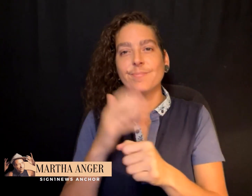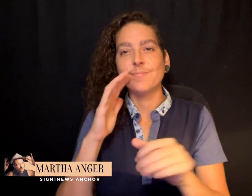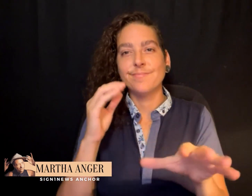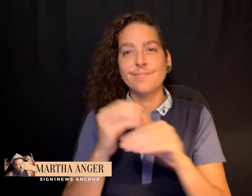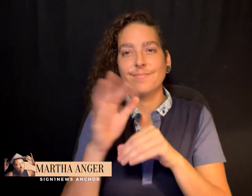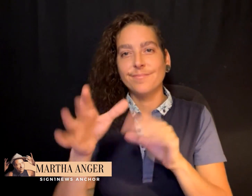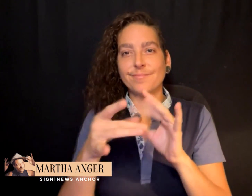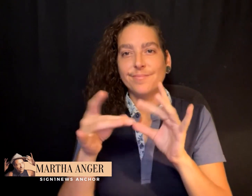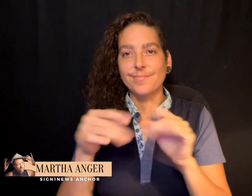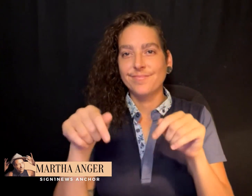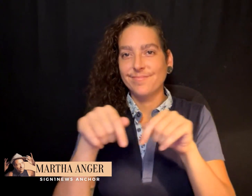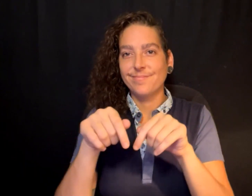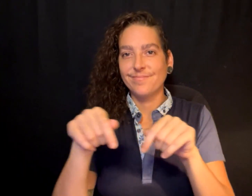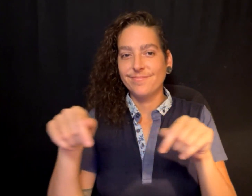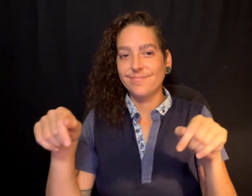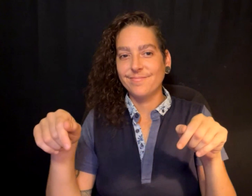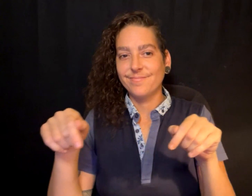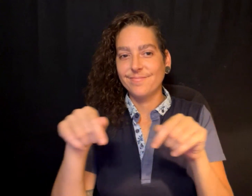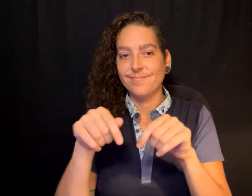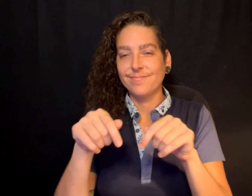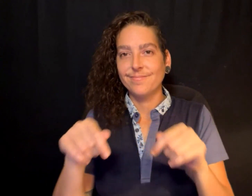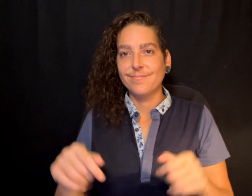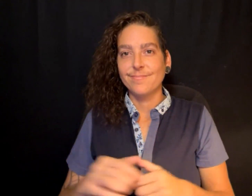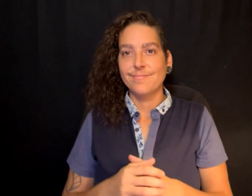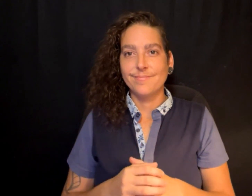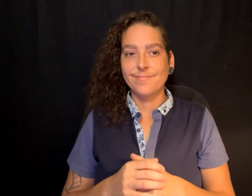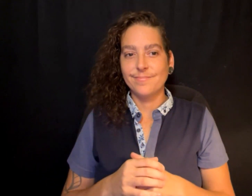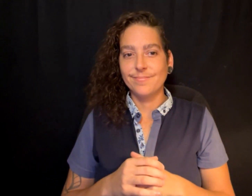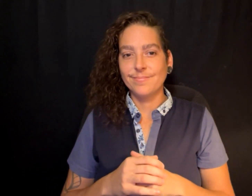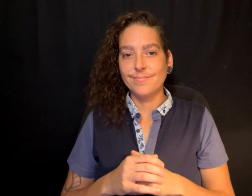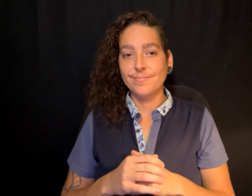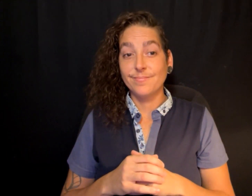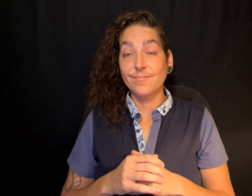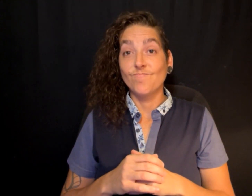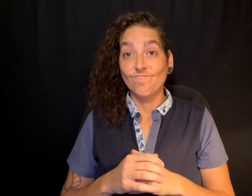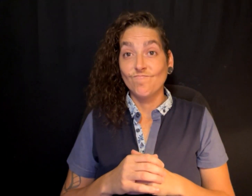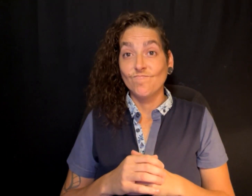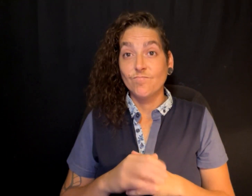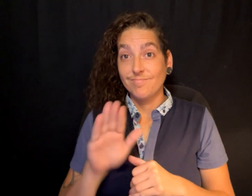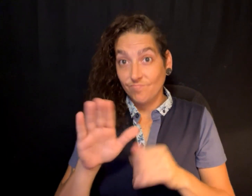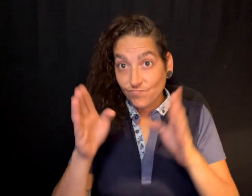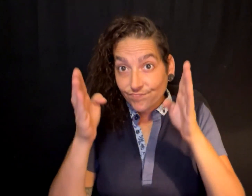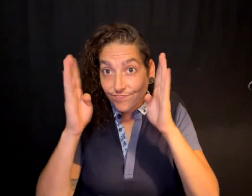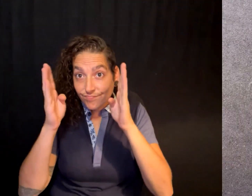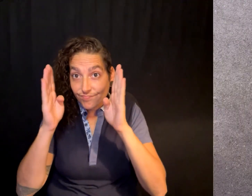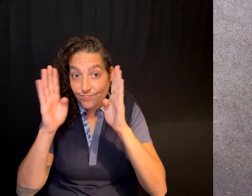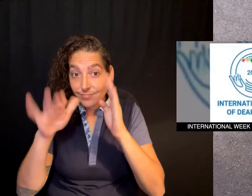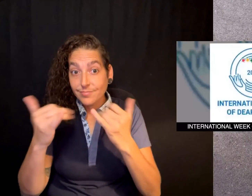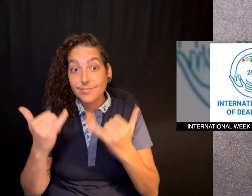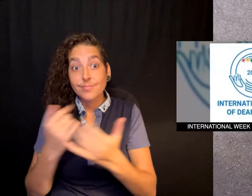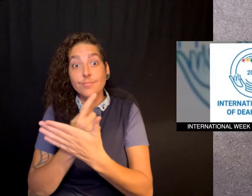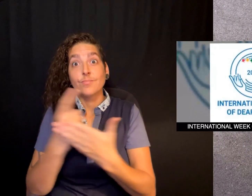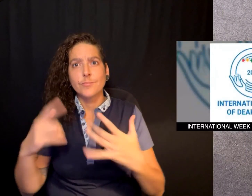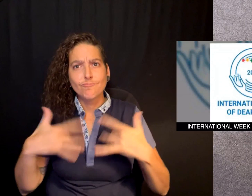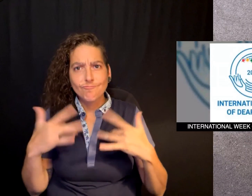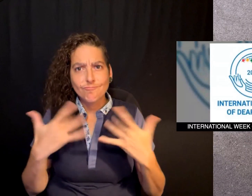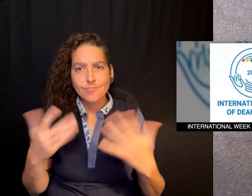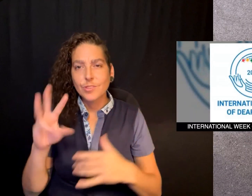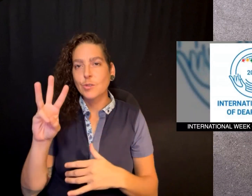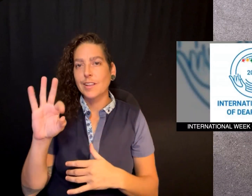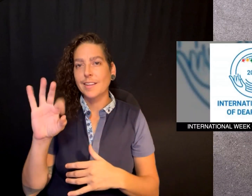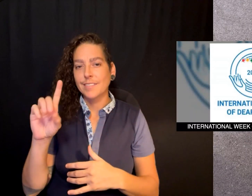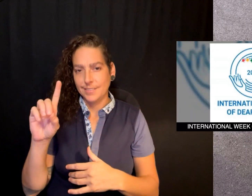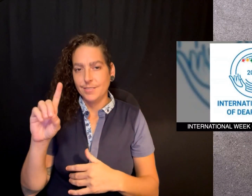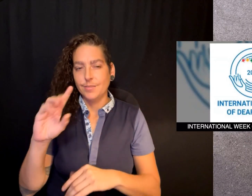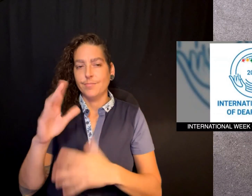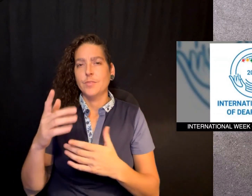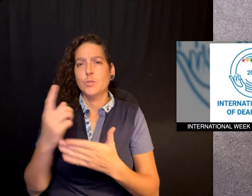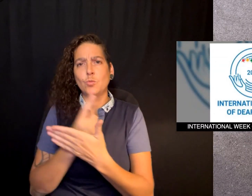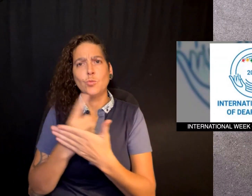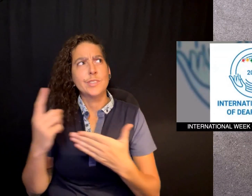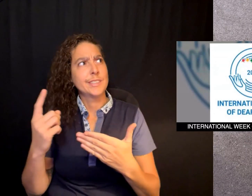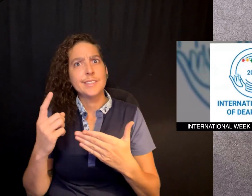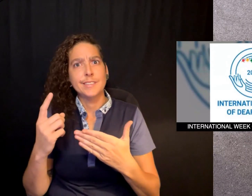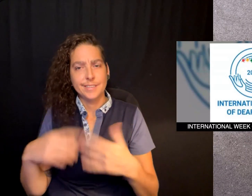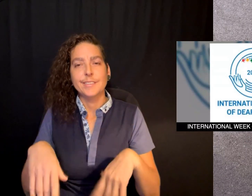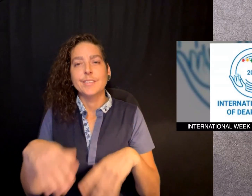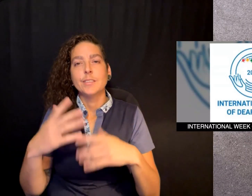may add it at the bottom of the screen all this week the World Federation of the